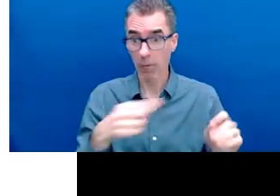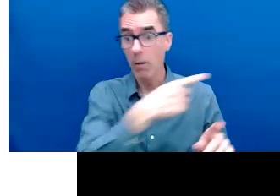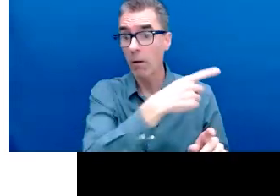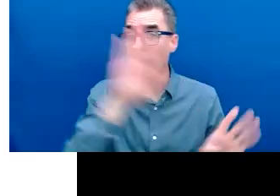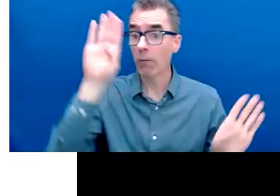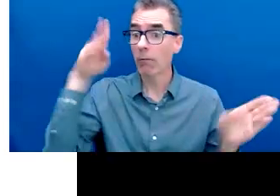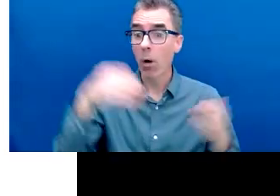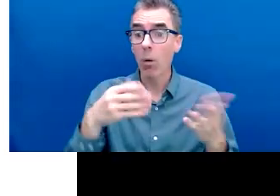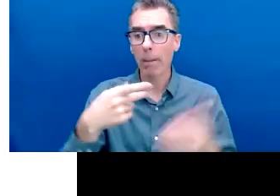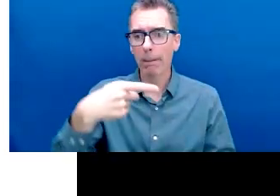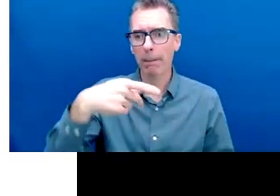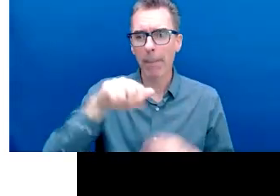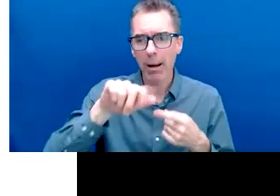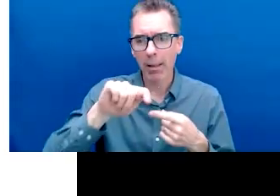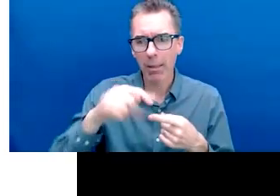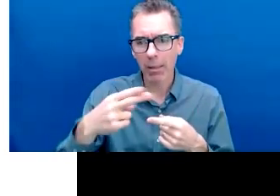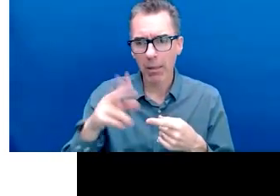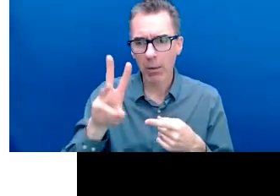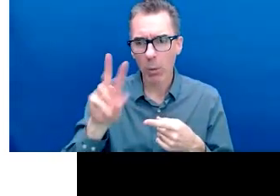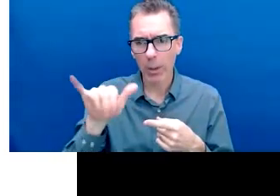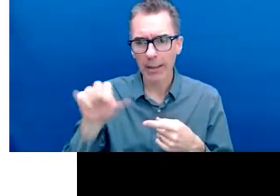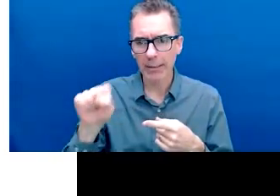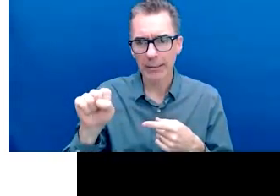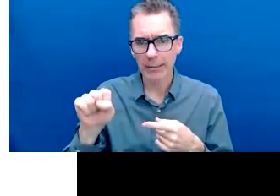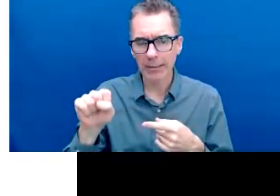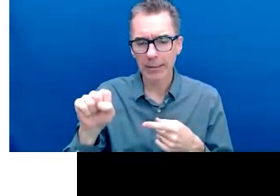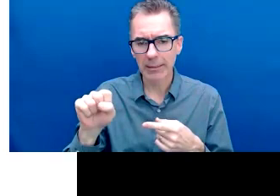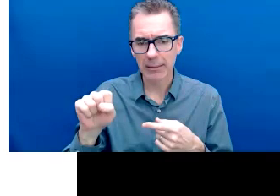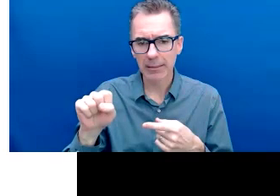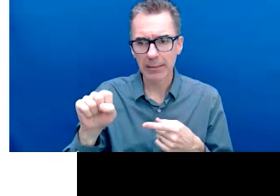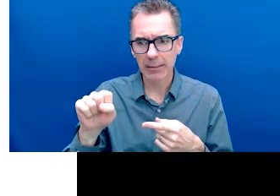pathways, which are, either full degrees